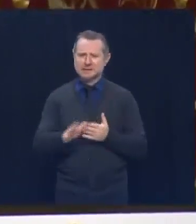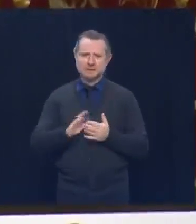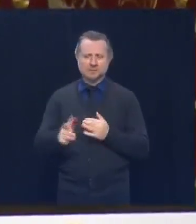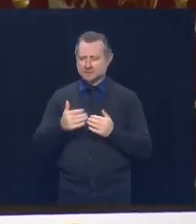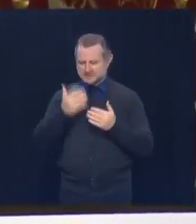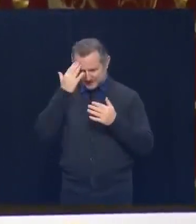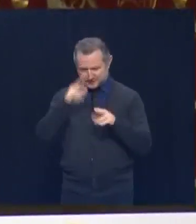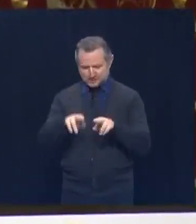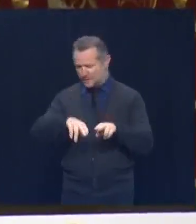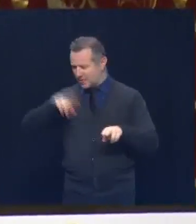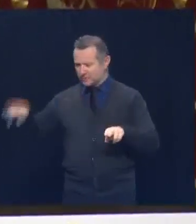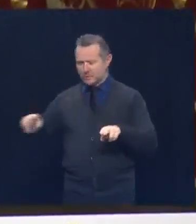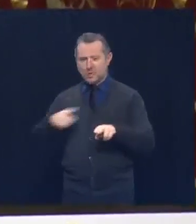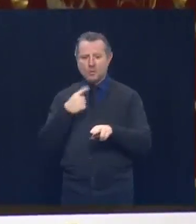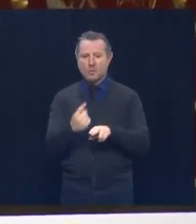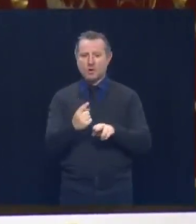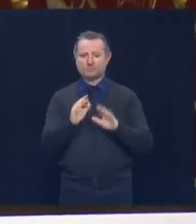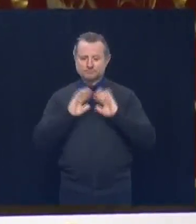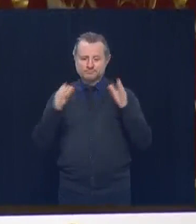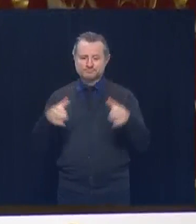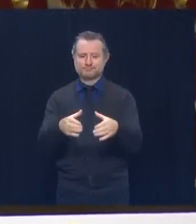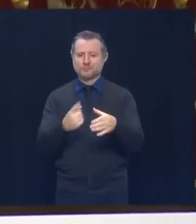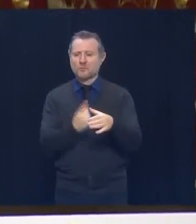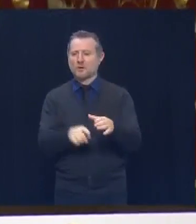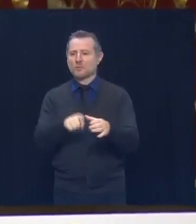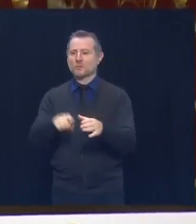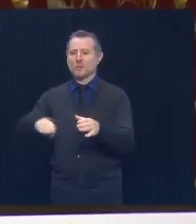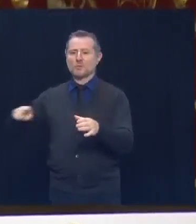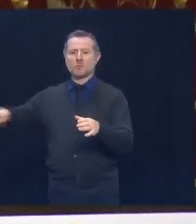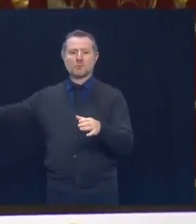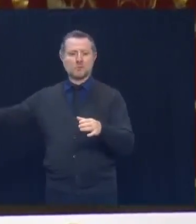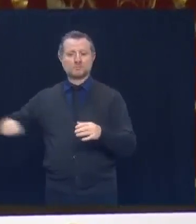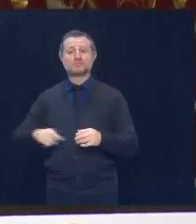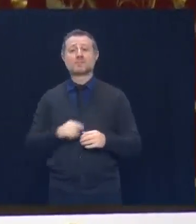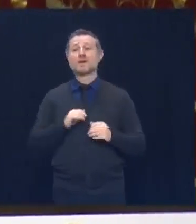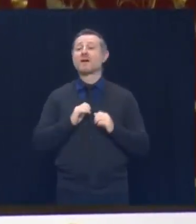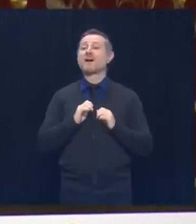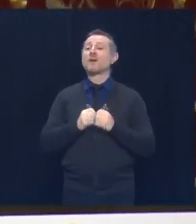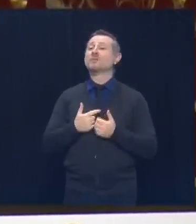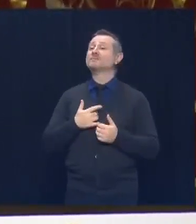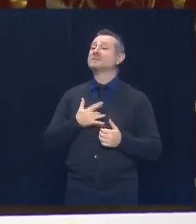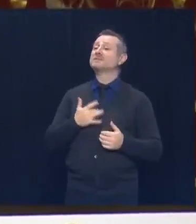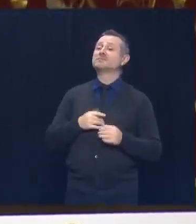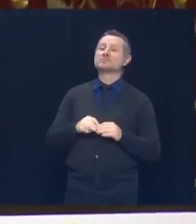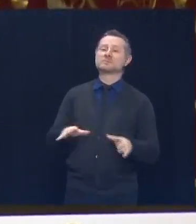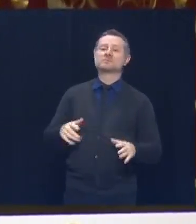THE PRISON WALLS. DEBUNKED ALL BUNCH BEDS TO DEAL WITH DENSITY ISSUES. MAJORITY OF CASES WE SEE ARE i